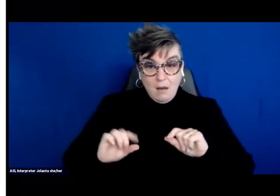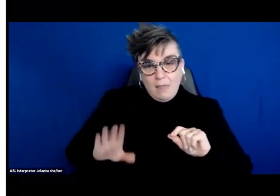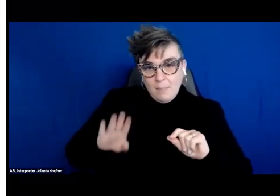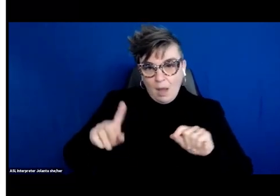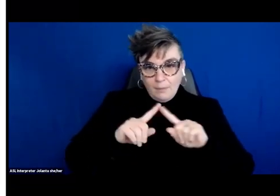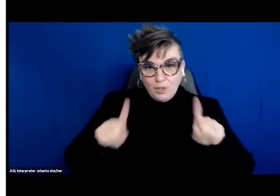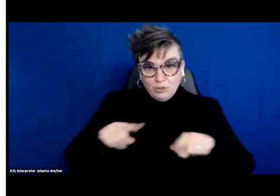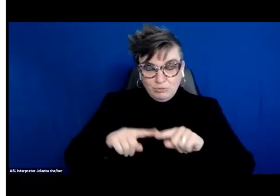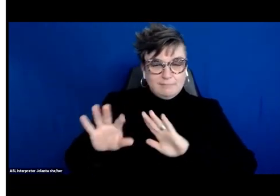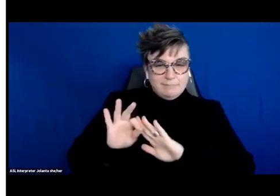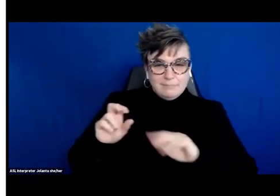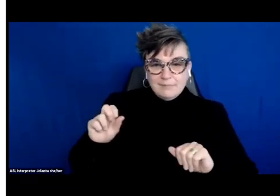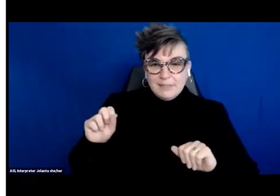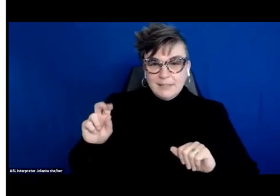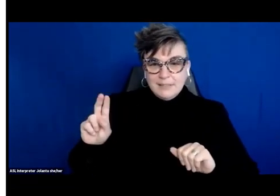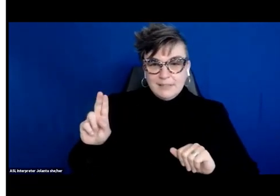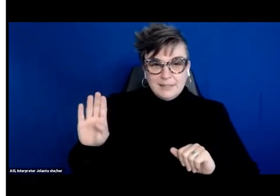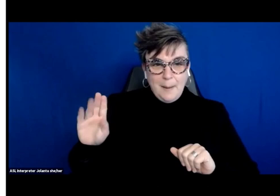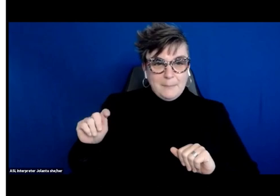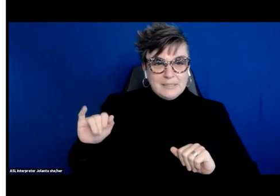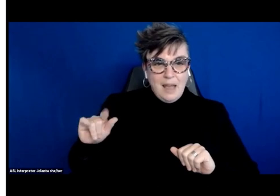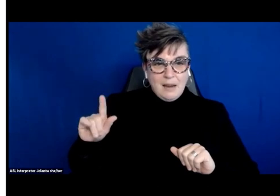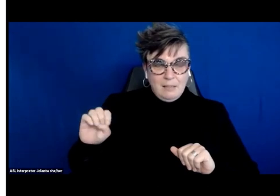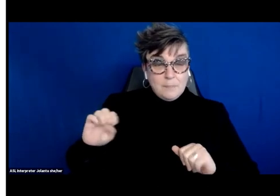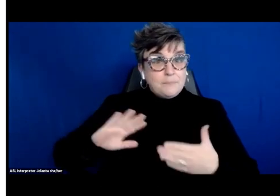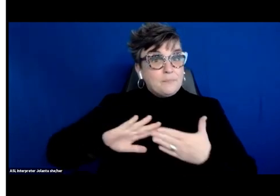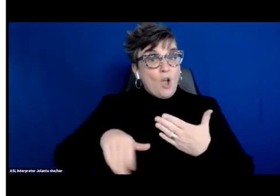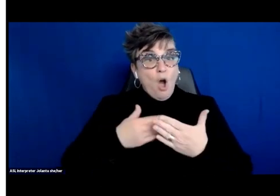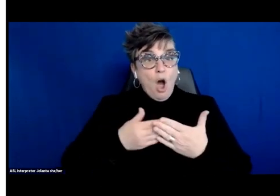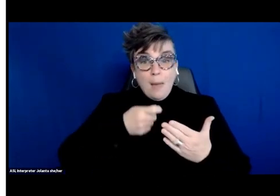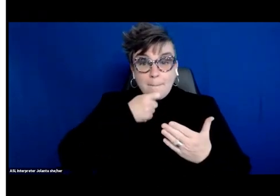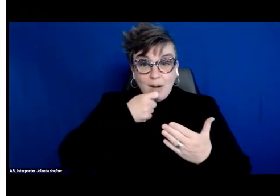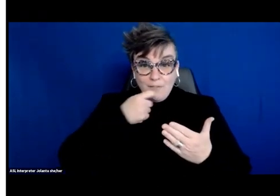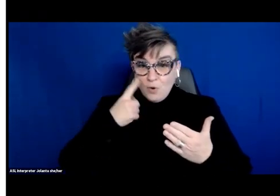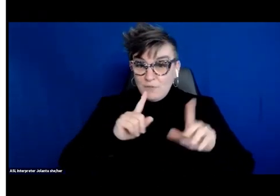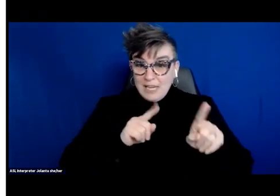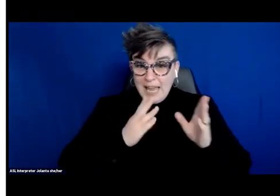subtitles. All attendees microphones have been muted to avoid background noise and web-cams